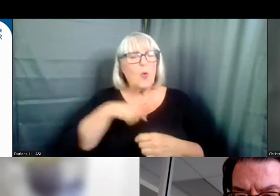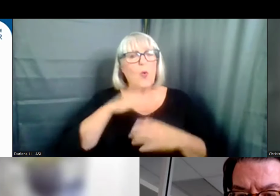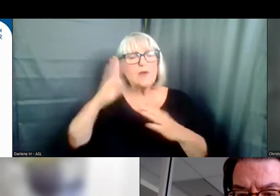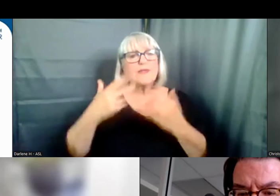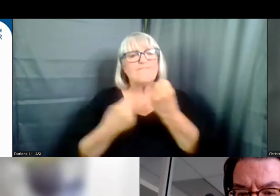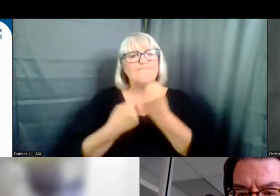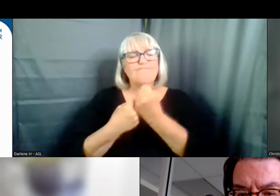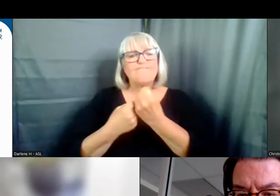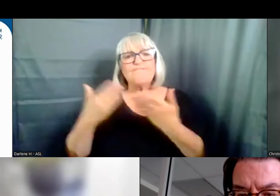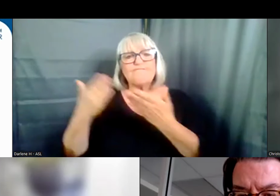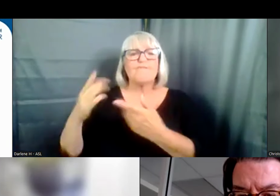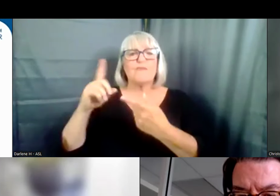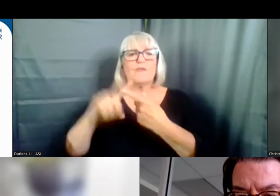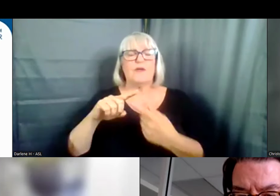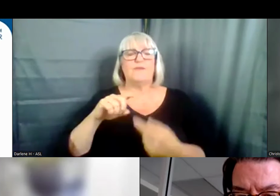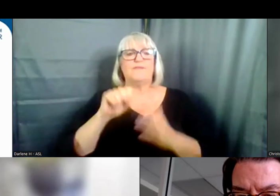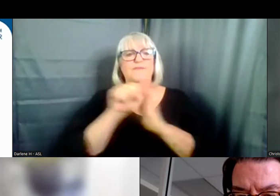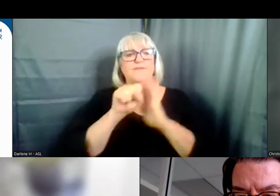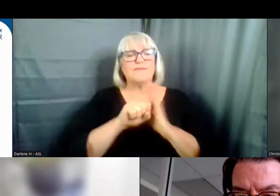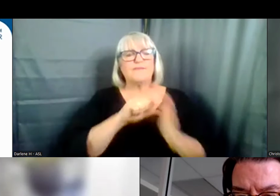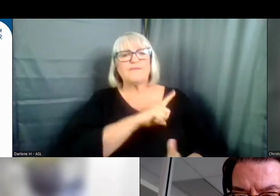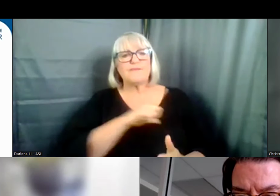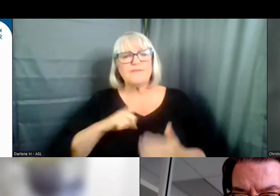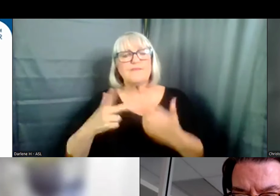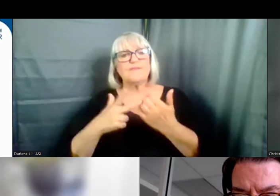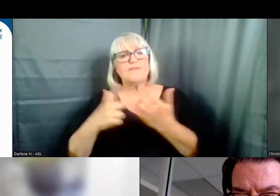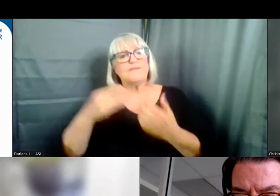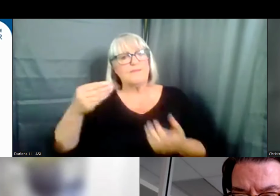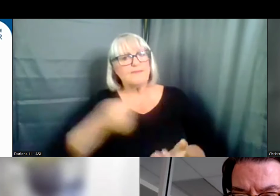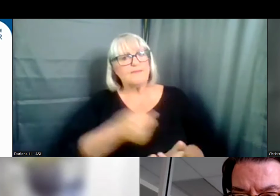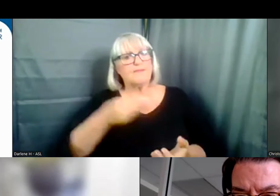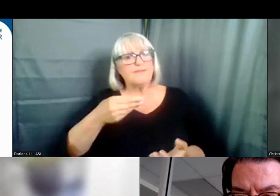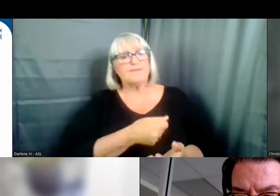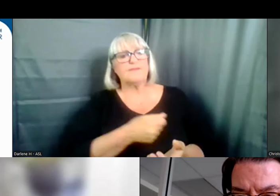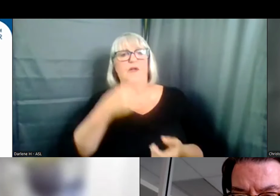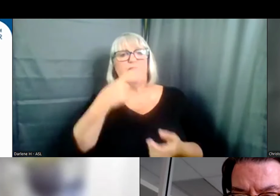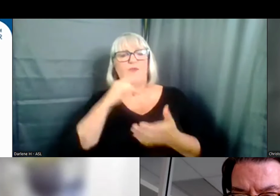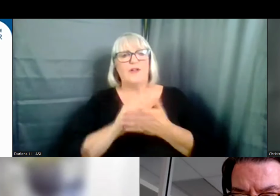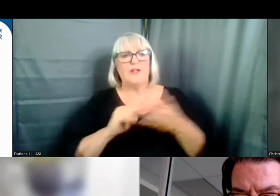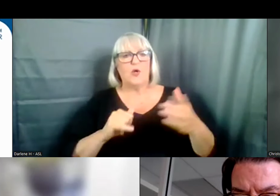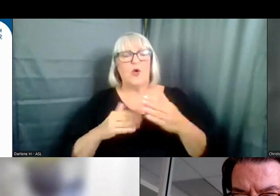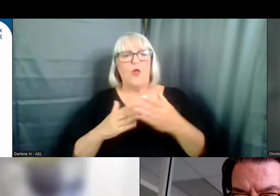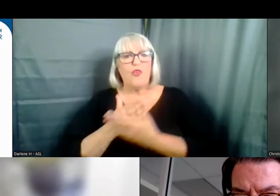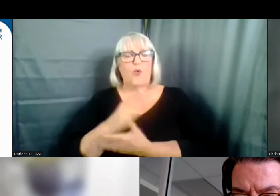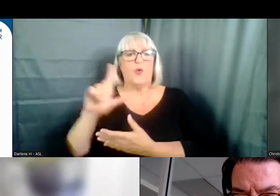the the LTC initiative through through 2030 so that we can continue to bring together and